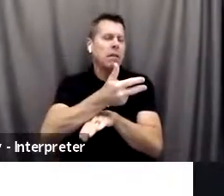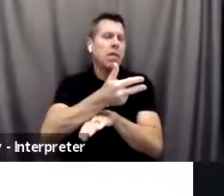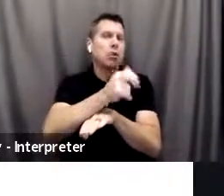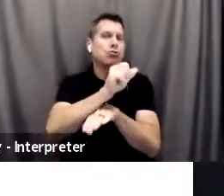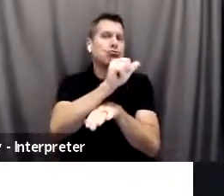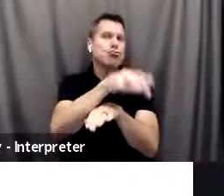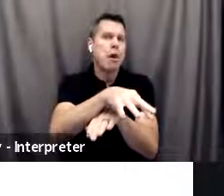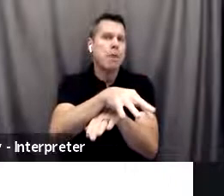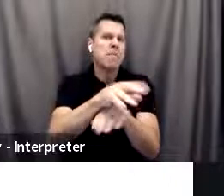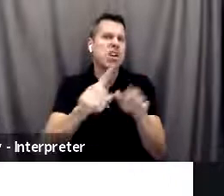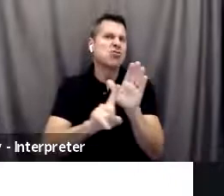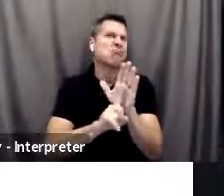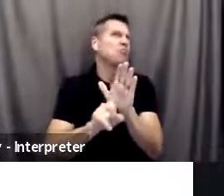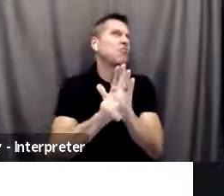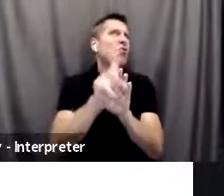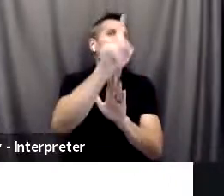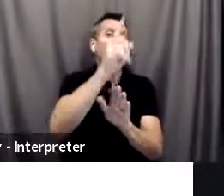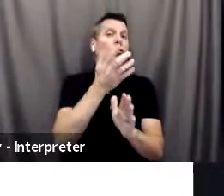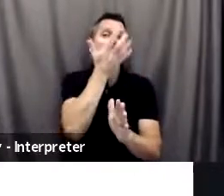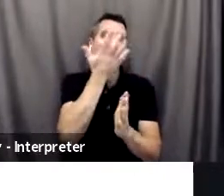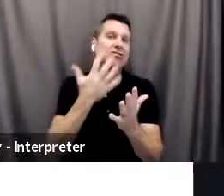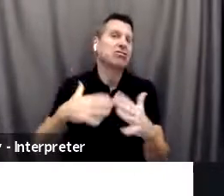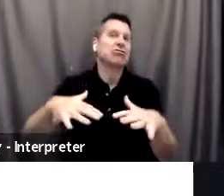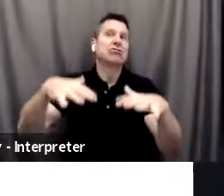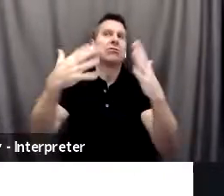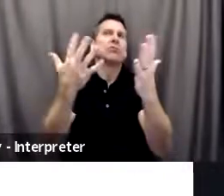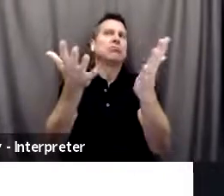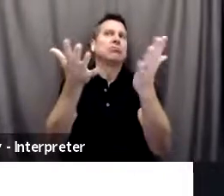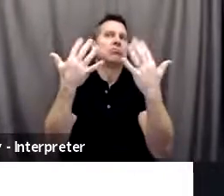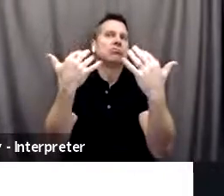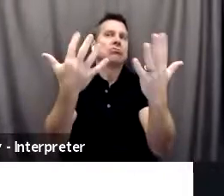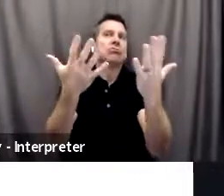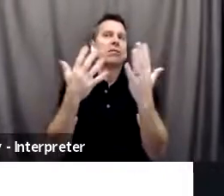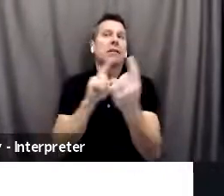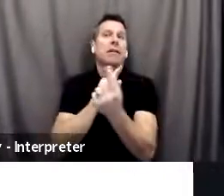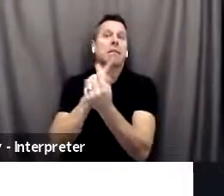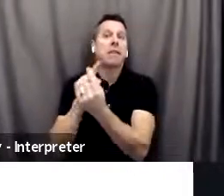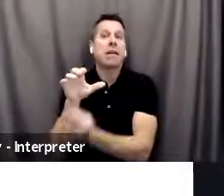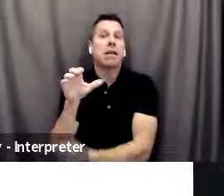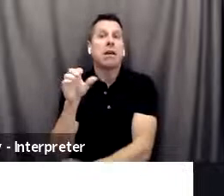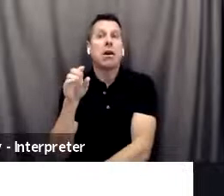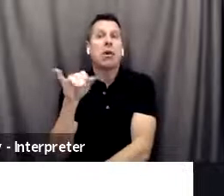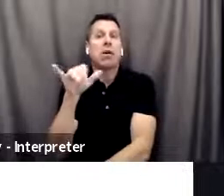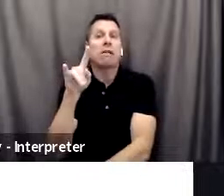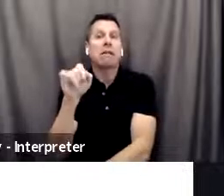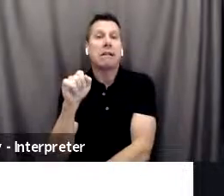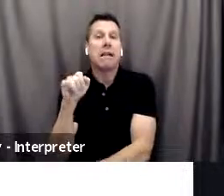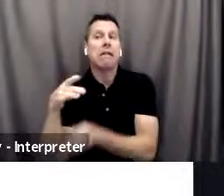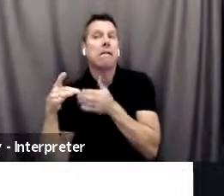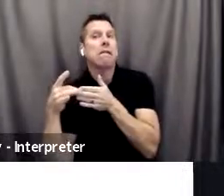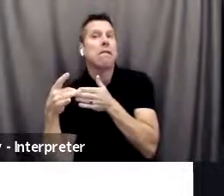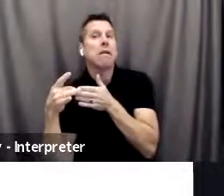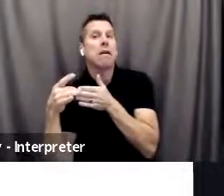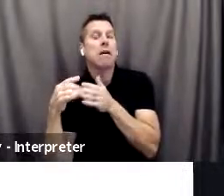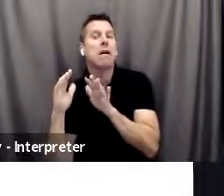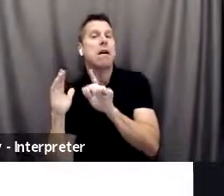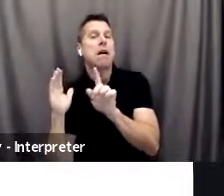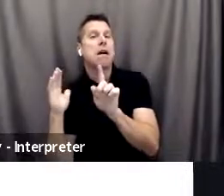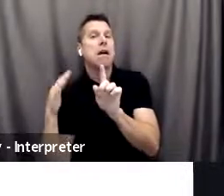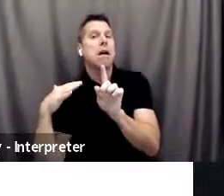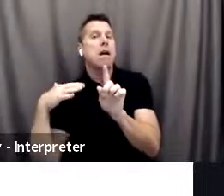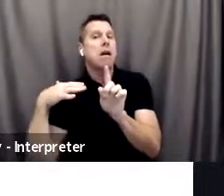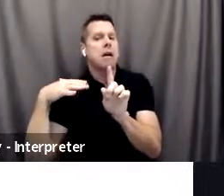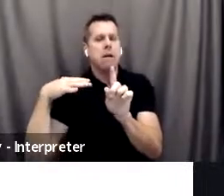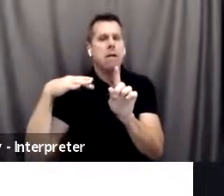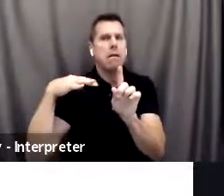tall grassy area. And that is where we met our copay. And we just started walking through the grass. We kept going and going